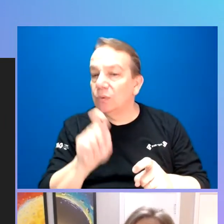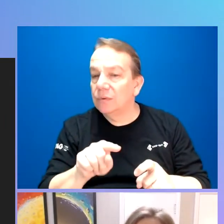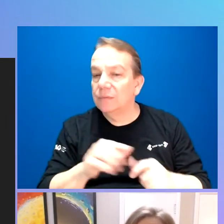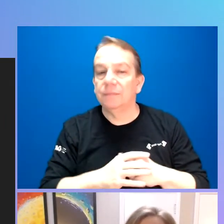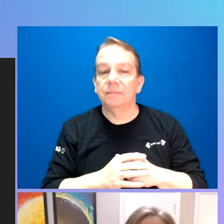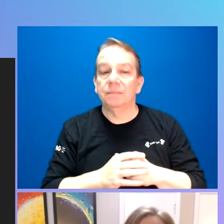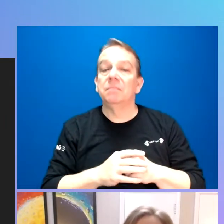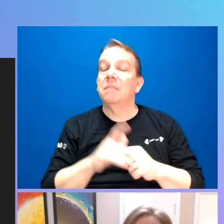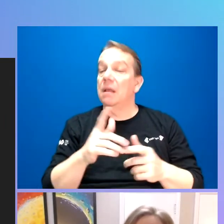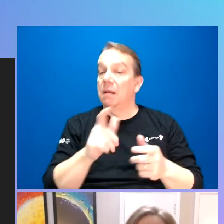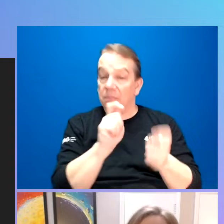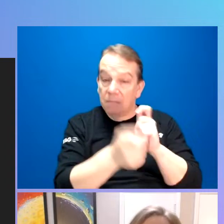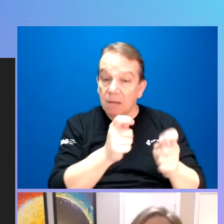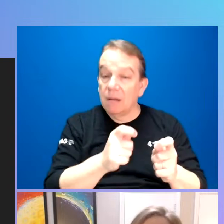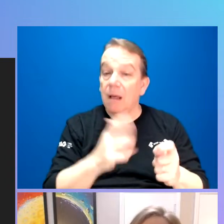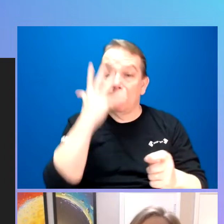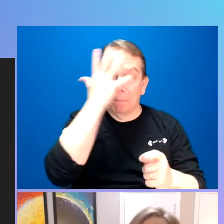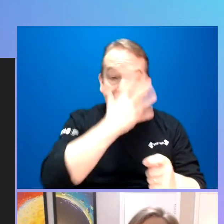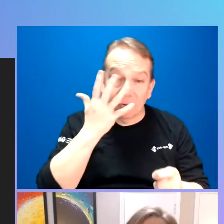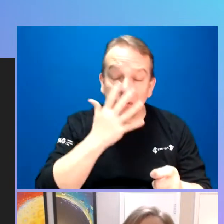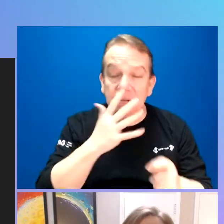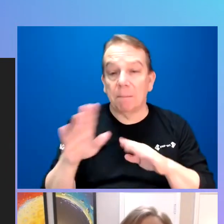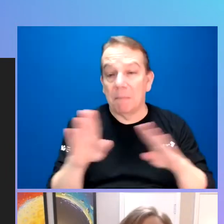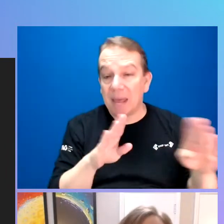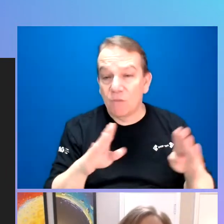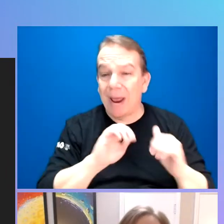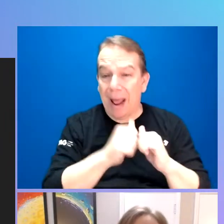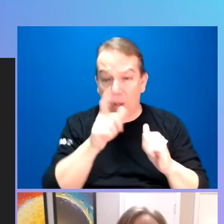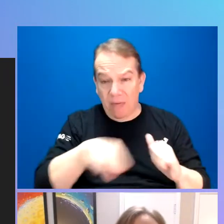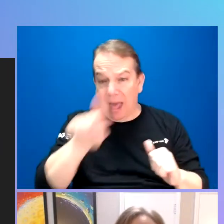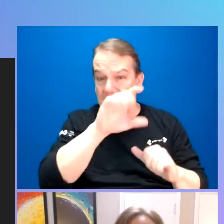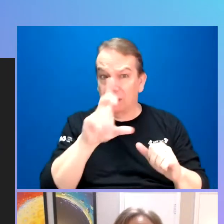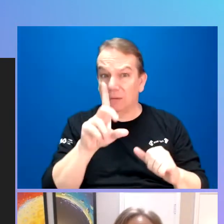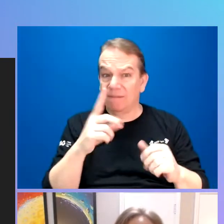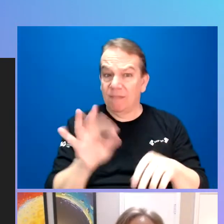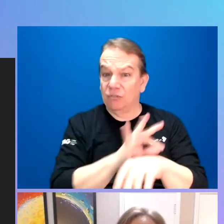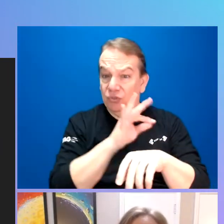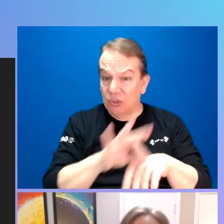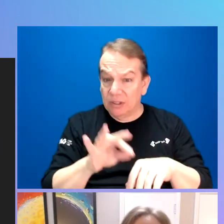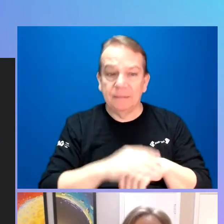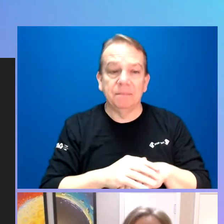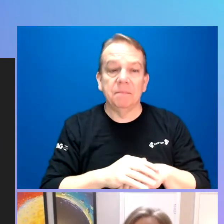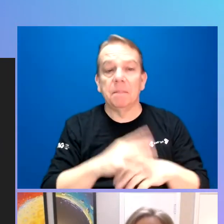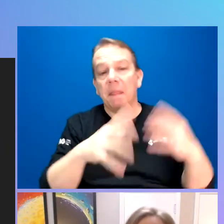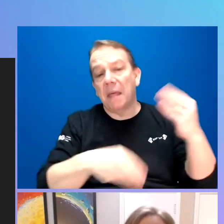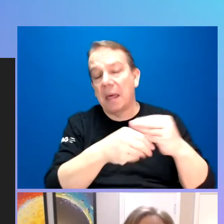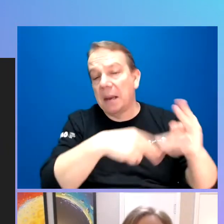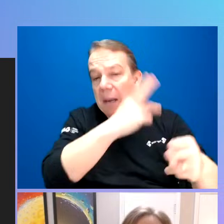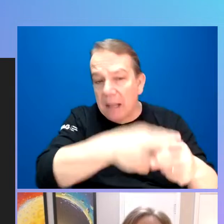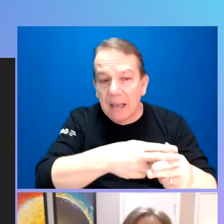things like the appearance and behavior of the elements. We can use them to add names, text,